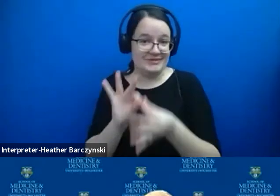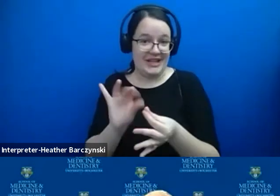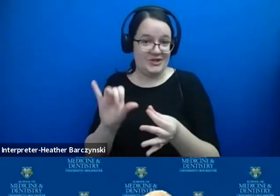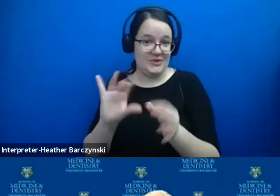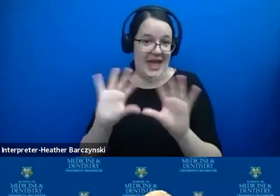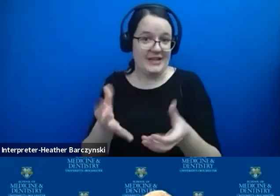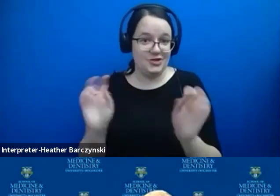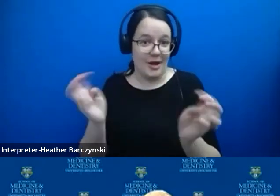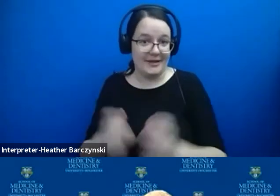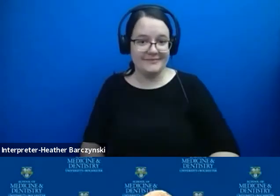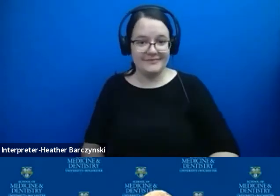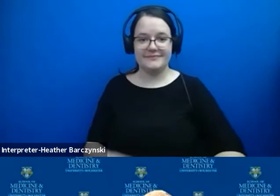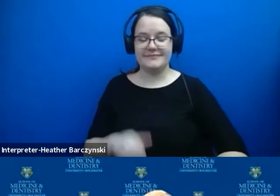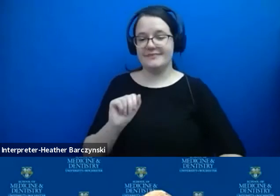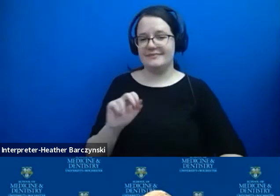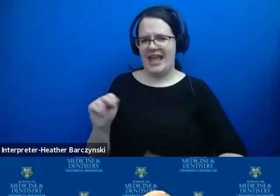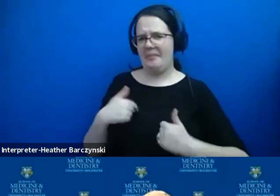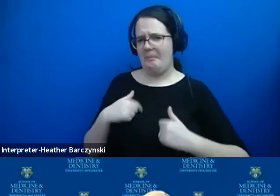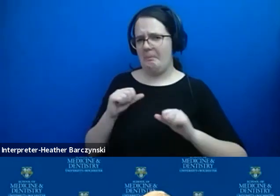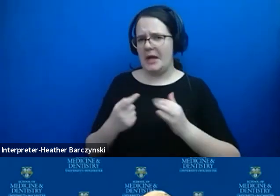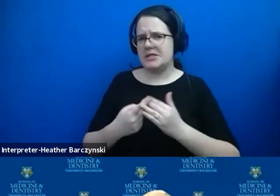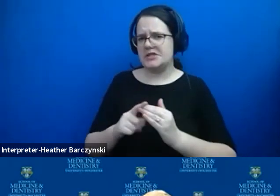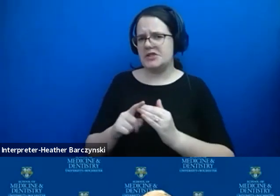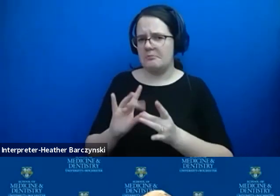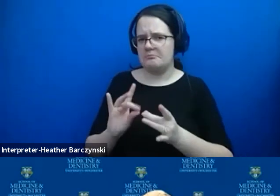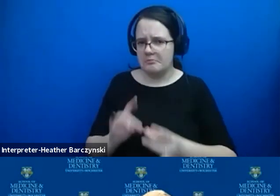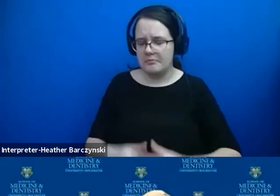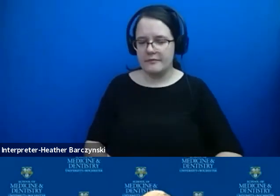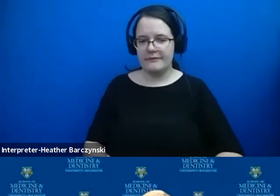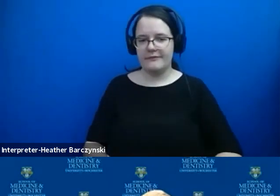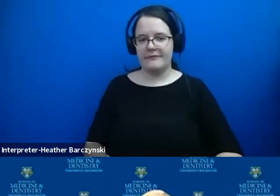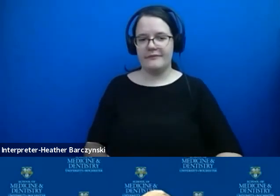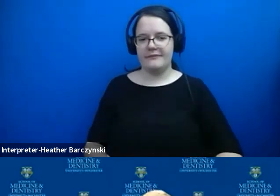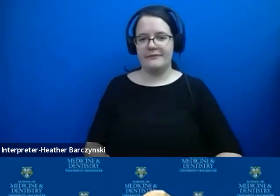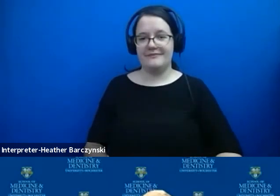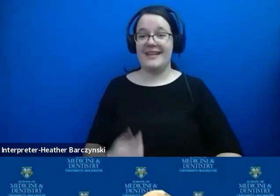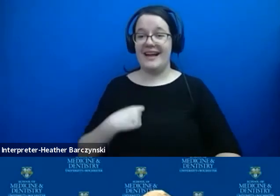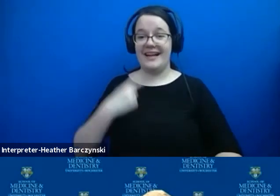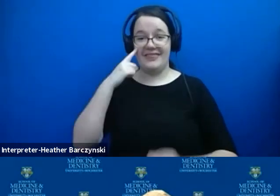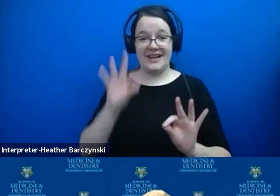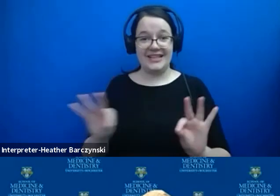yeah i can get us started i i think one of the important things to remember is that with any of